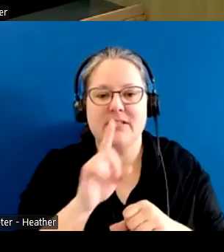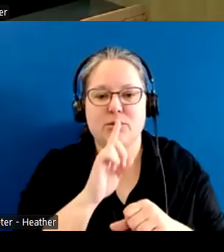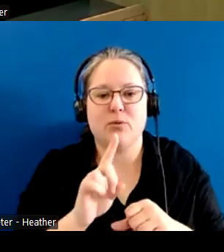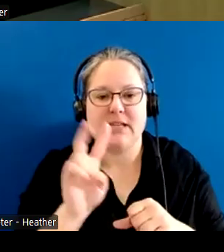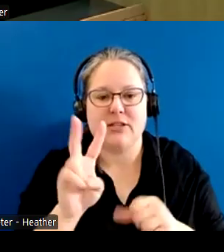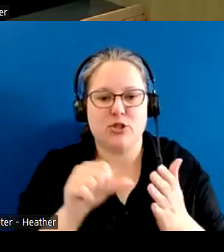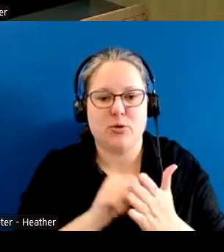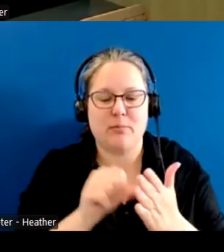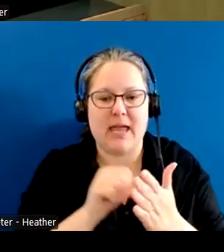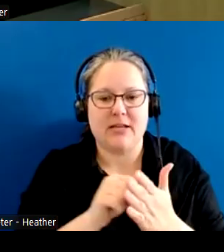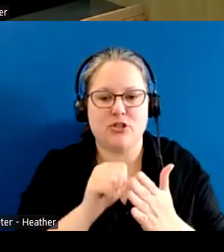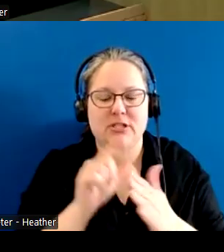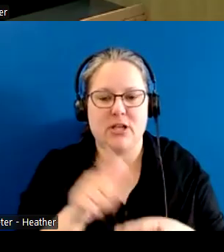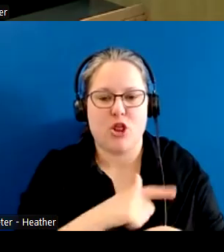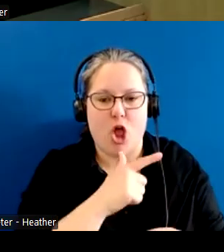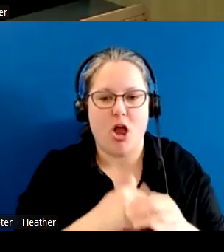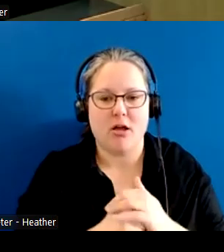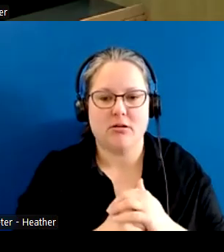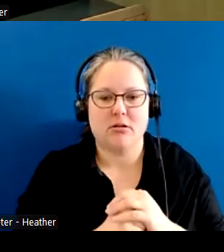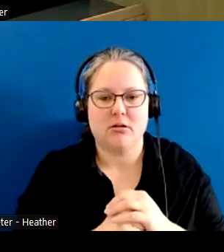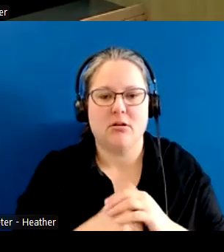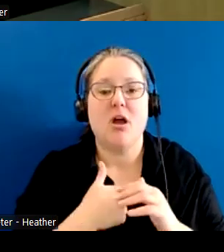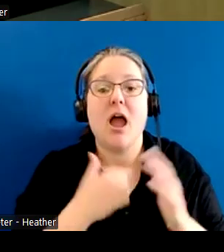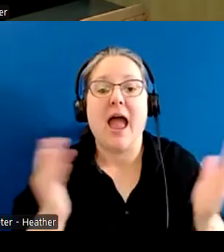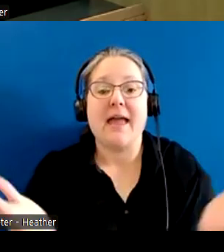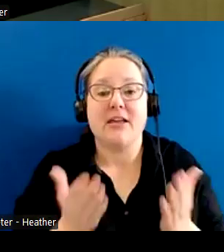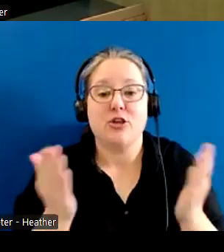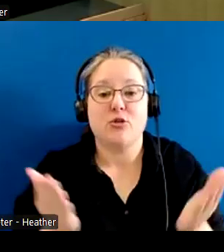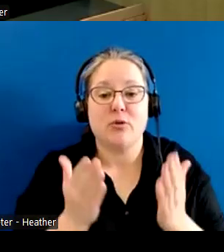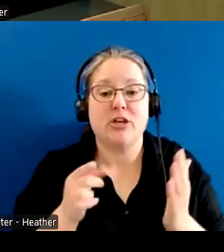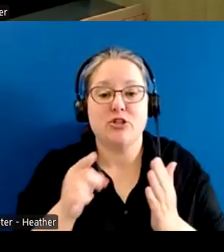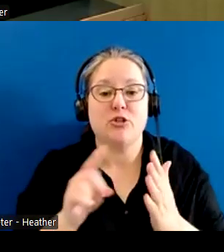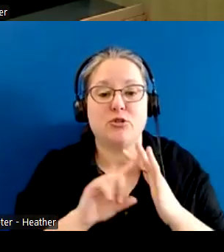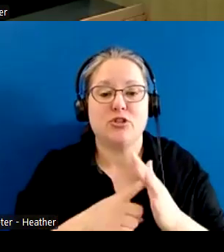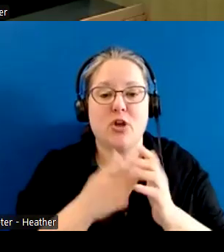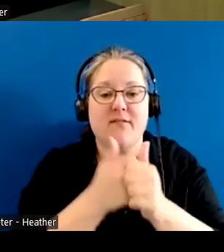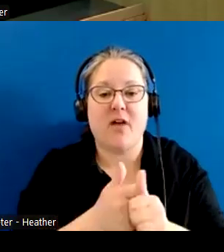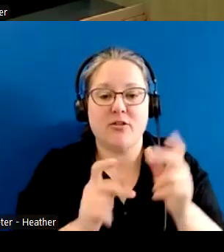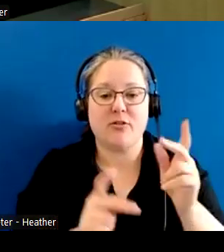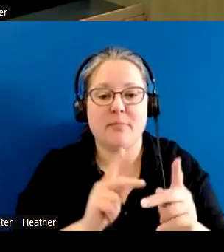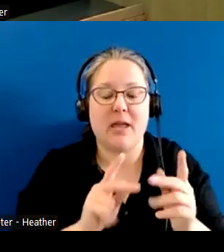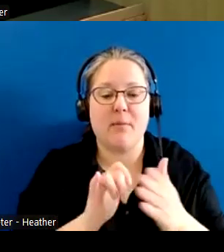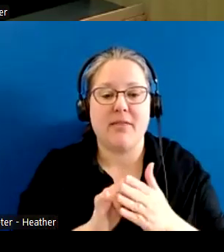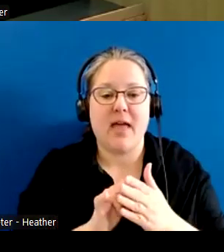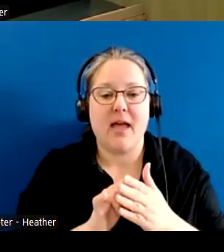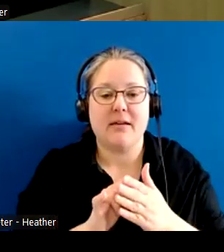long since I made the slide. Uh, I encourage you to start following people who have been advising